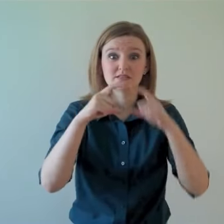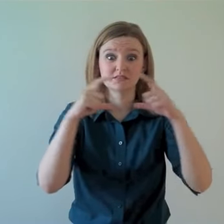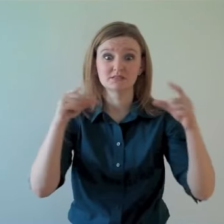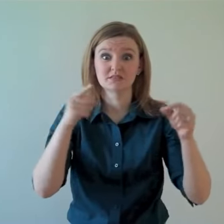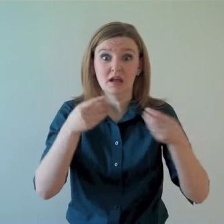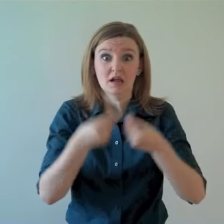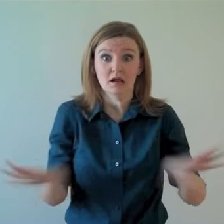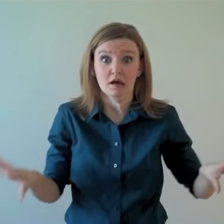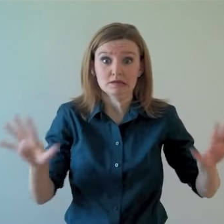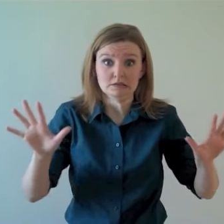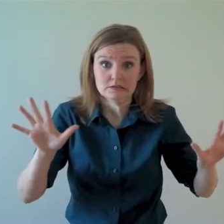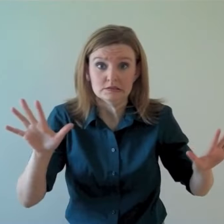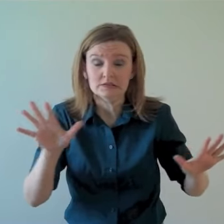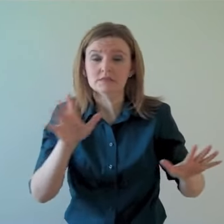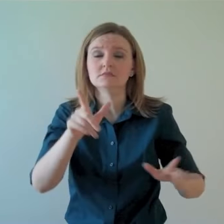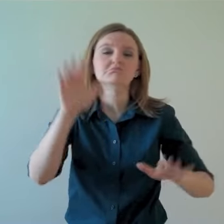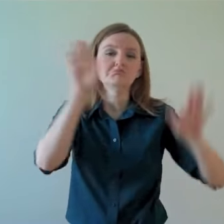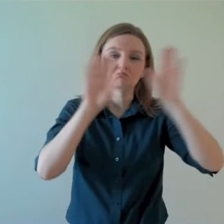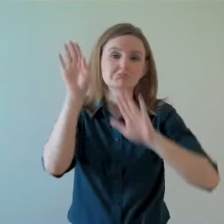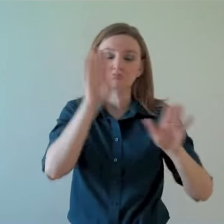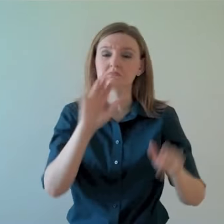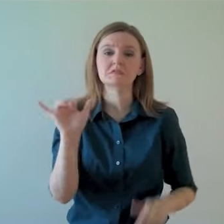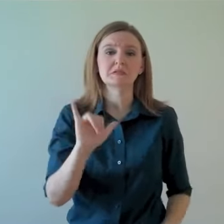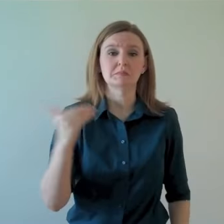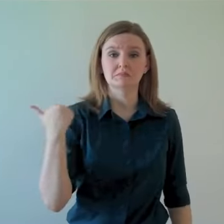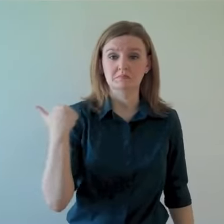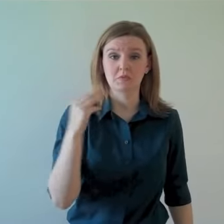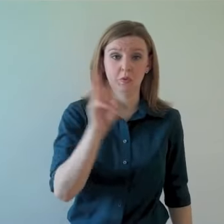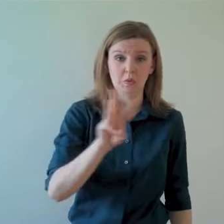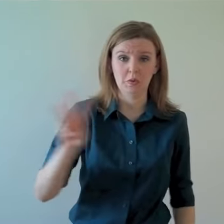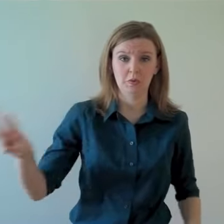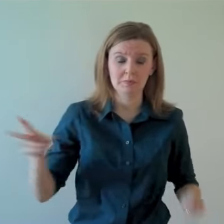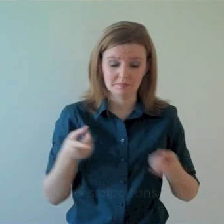If you've misplaced your voter ID card, don't worry. You can go to the website from before: